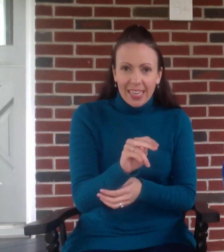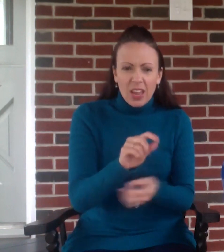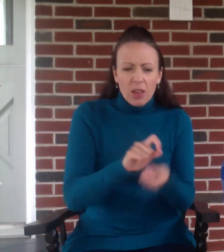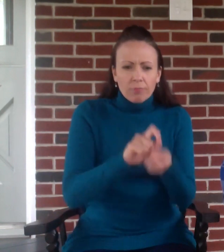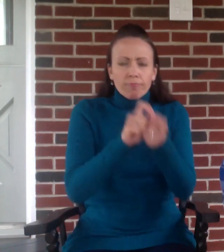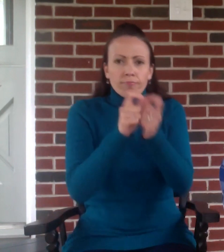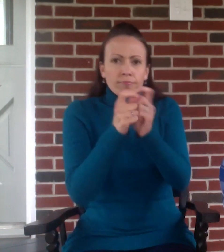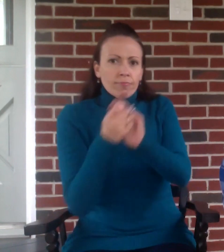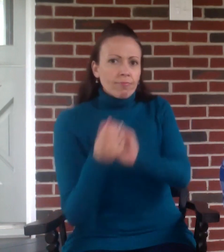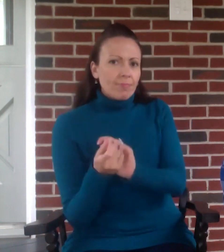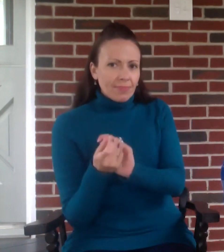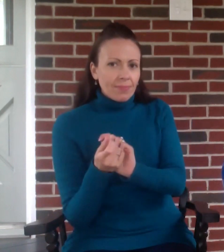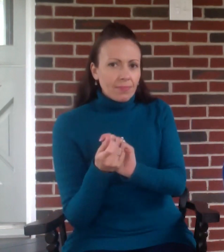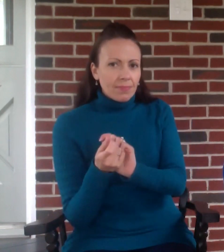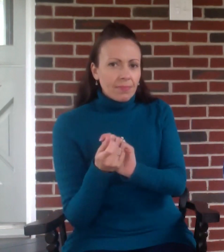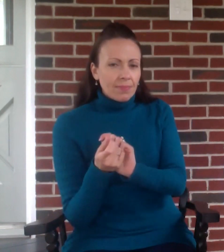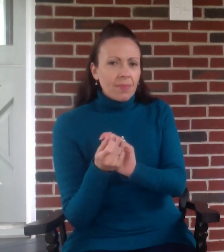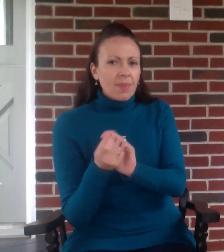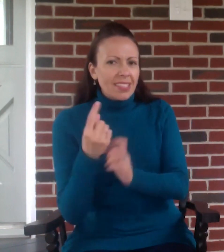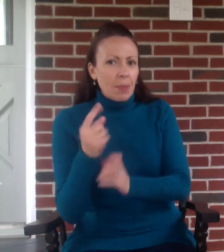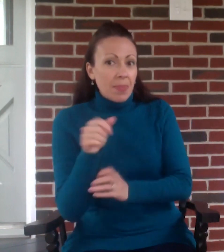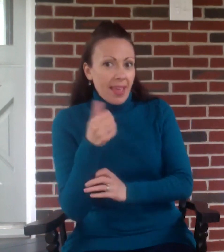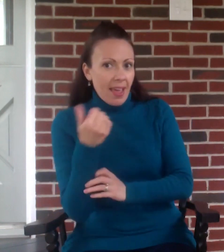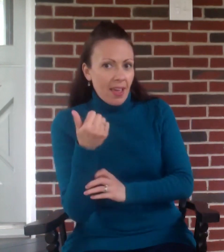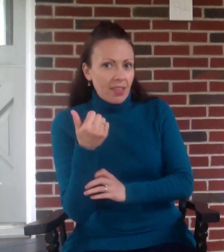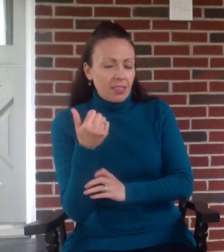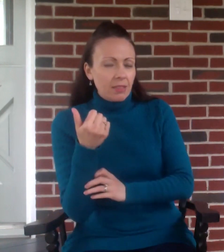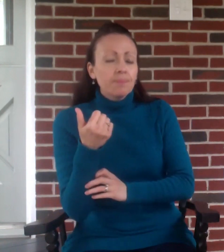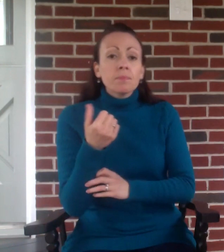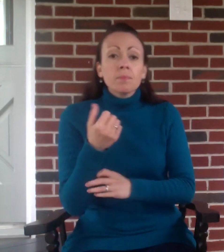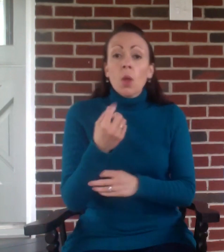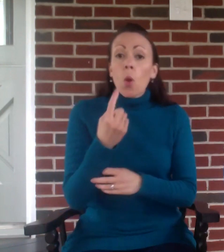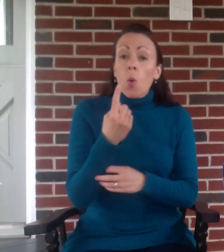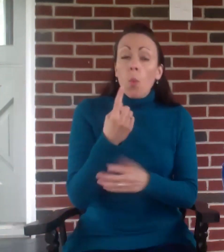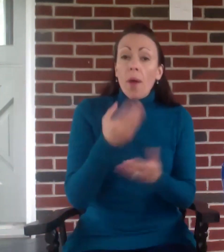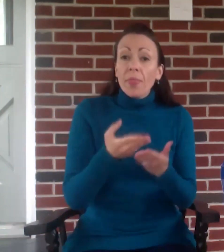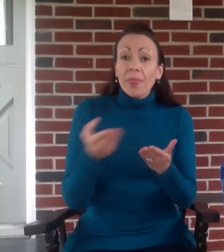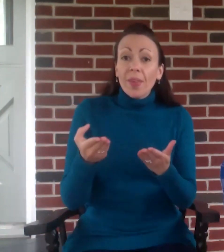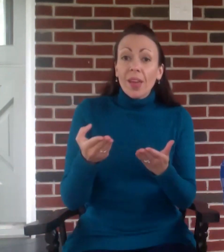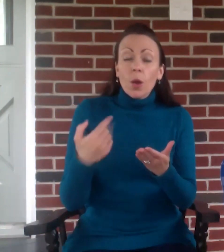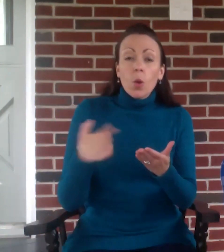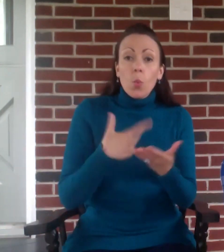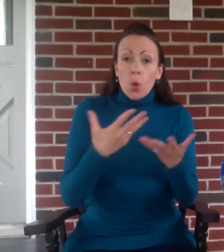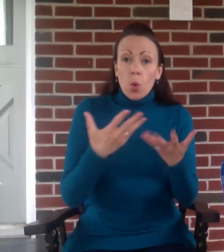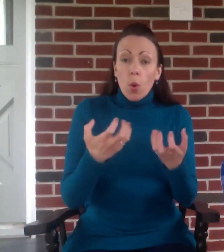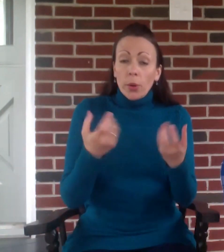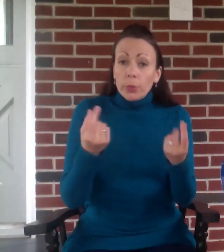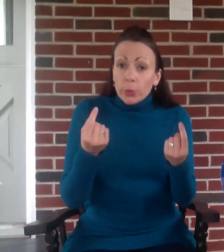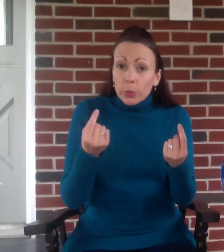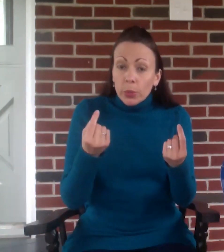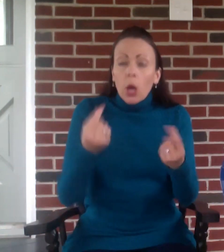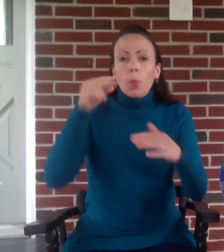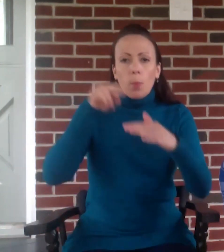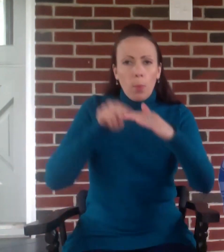is this right here. This really stands out in color amongst this Tin Forest.